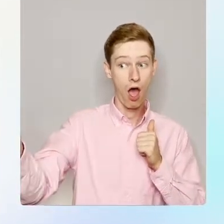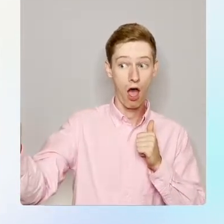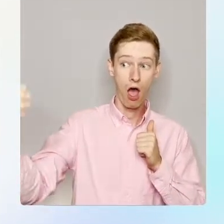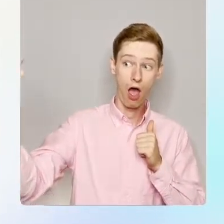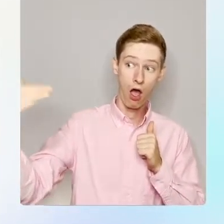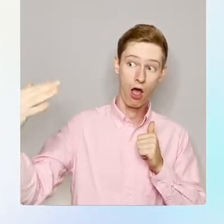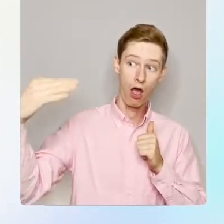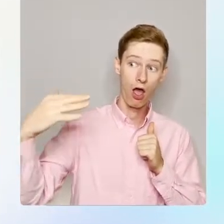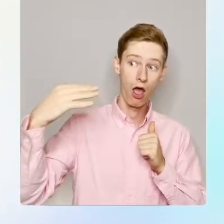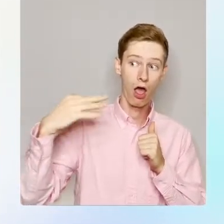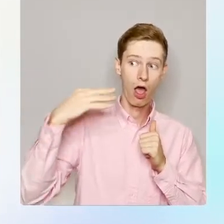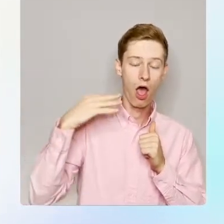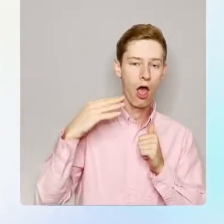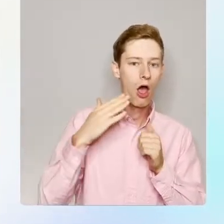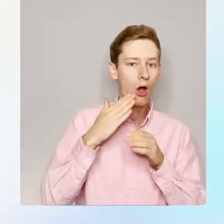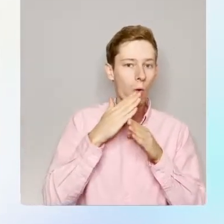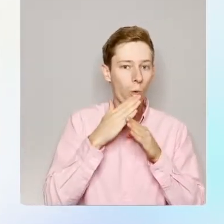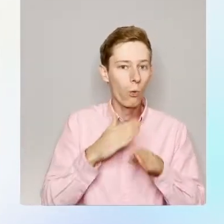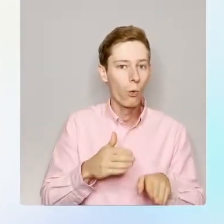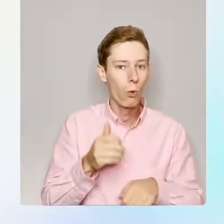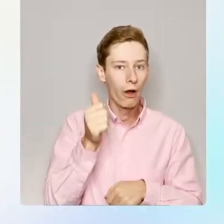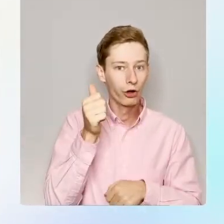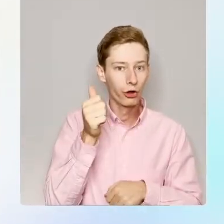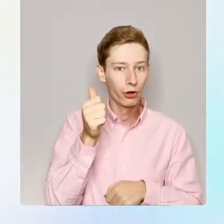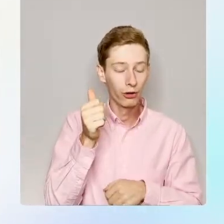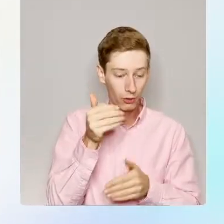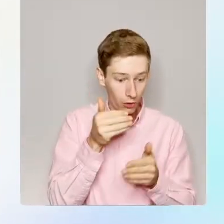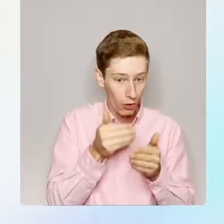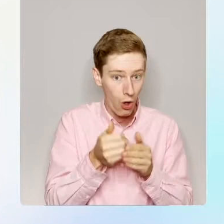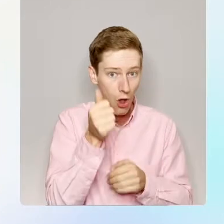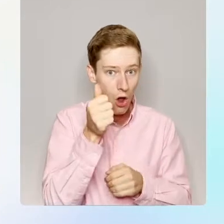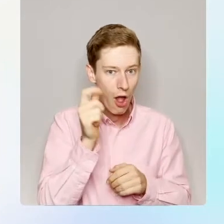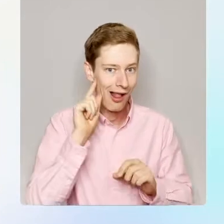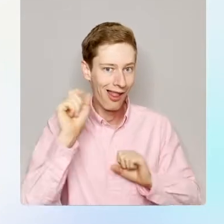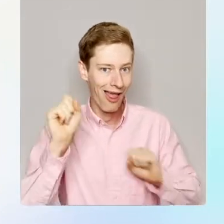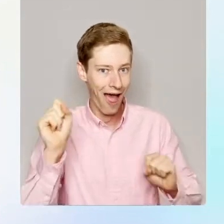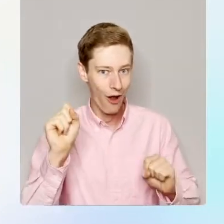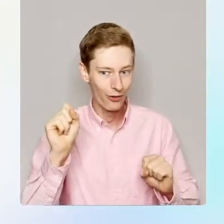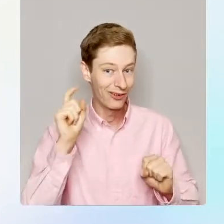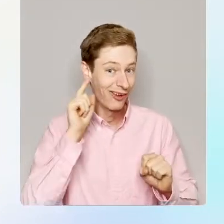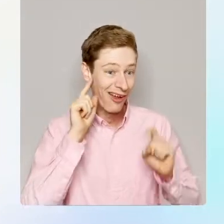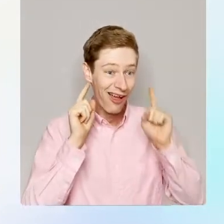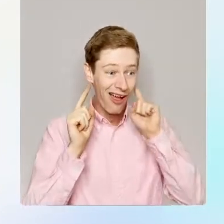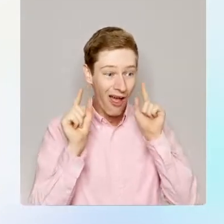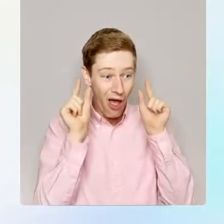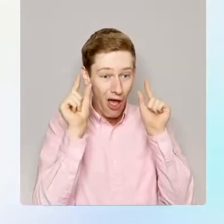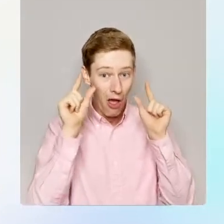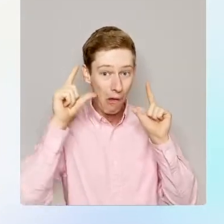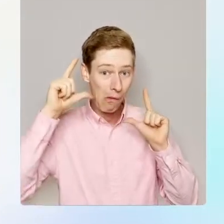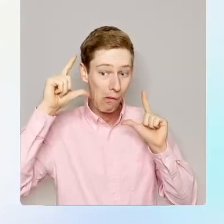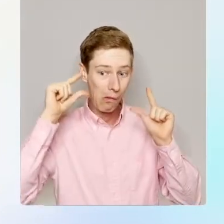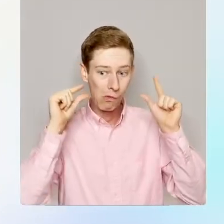so the sound is louder in the ear that's closer to the source, and a bit quieter in the ear that's farther away.